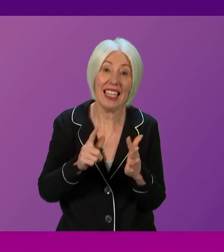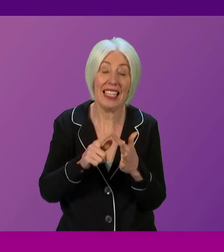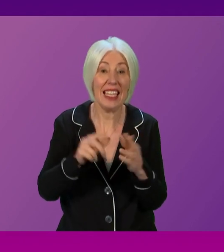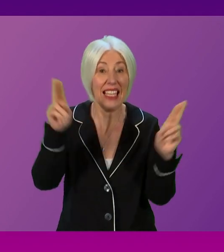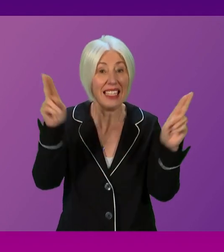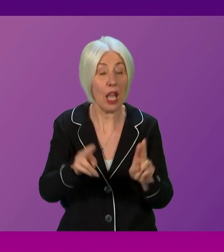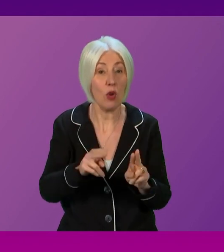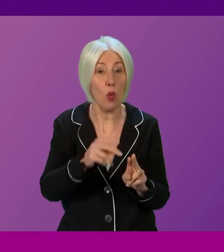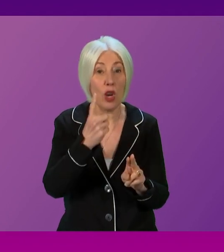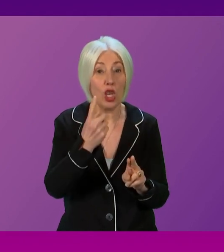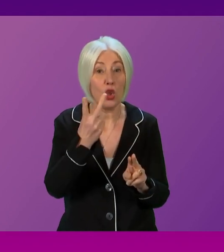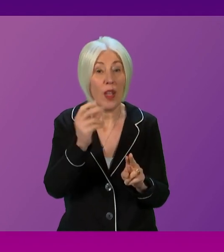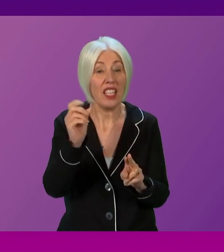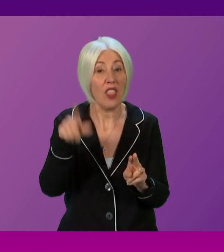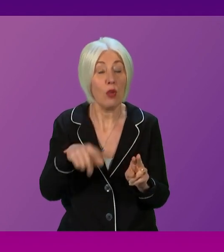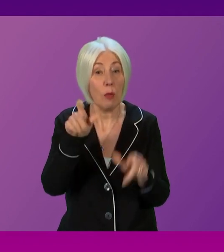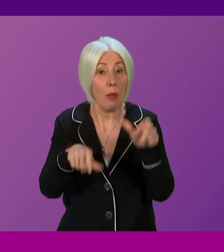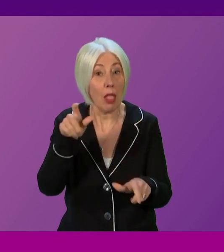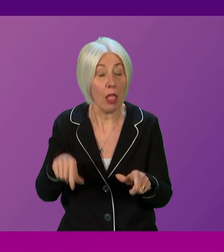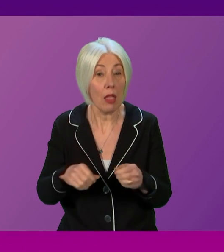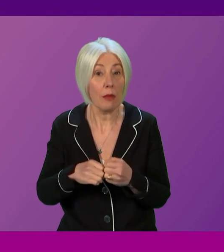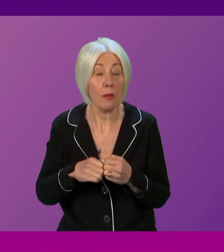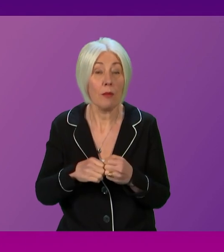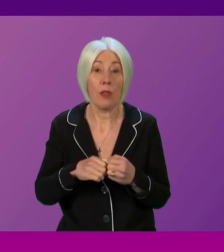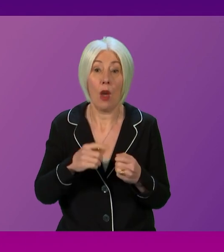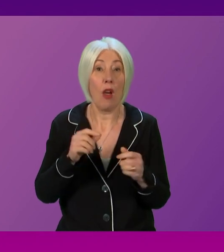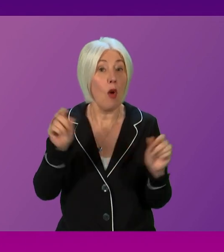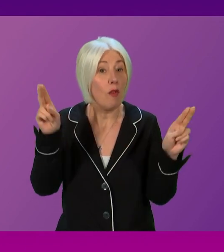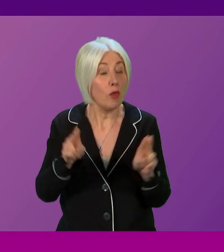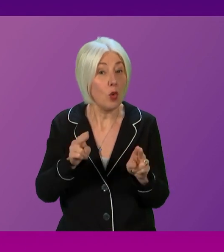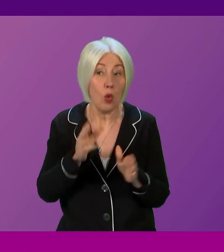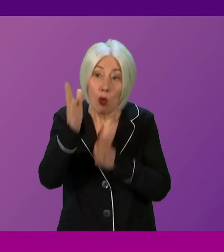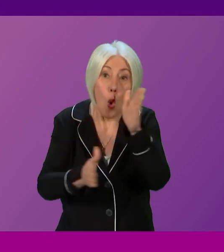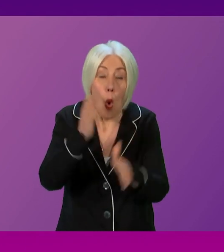people compared with 2019. Fewer people are using A and E, but waiting times are